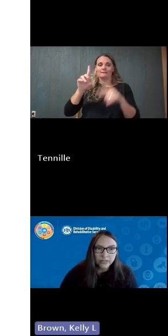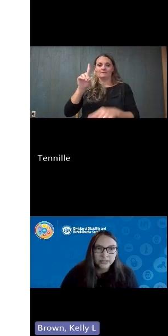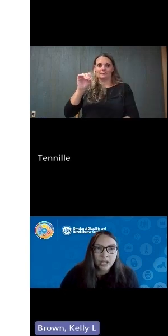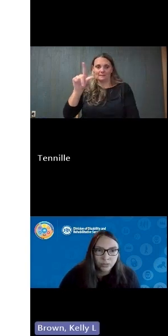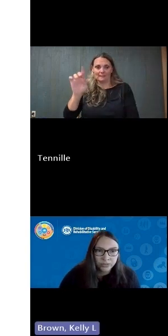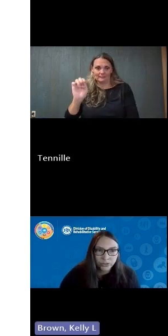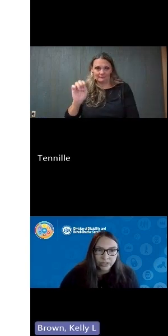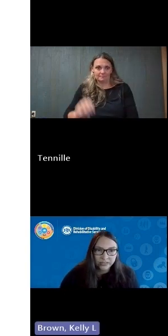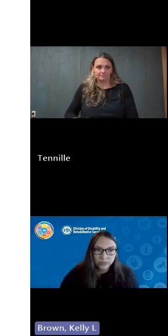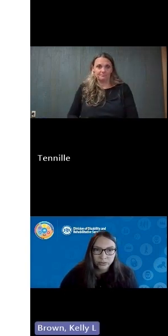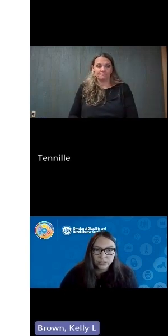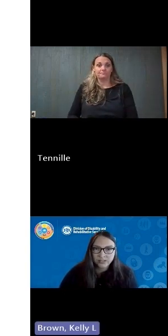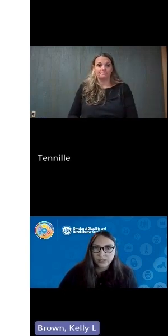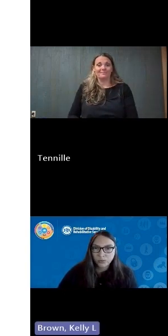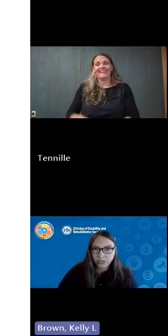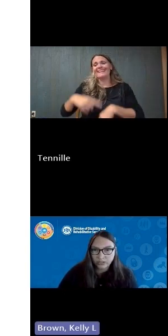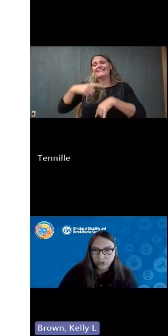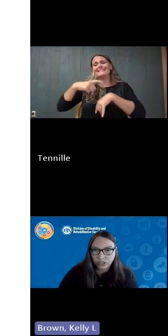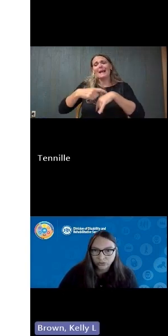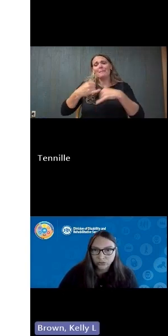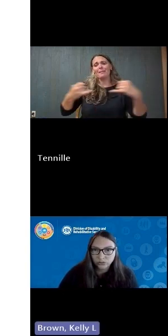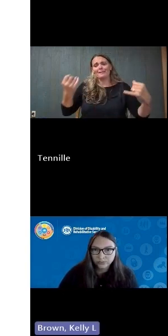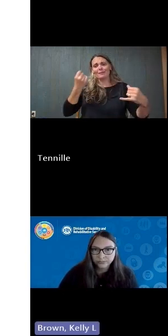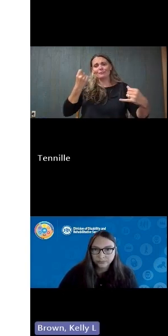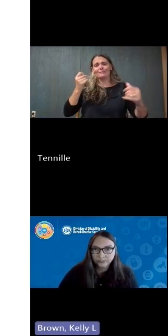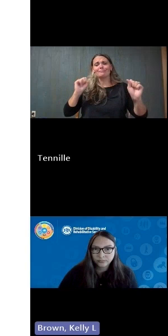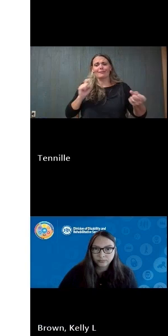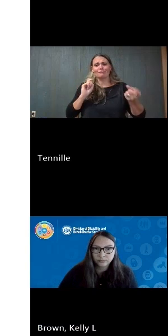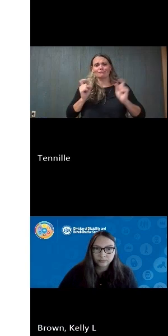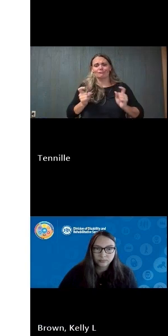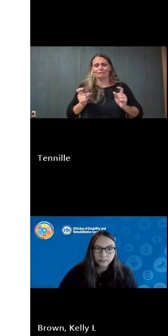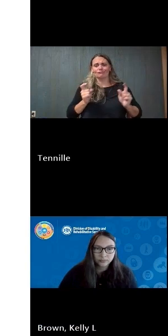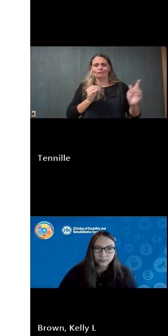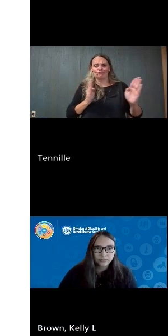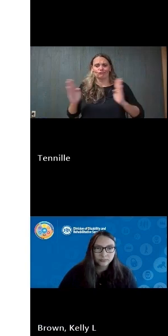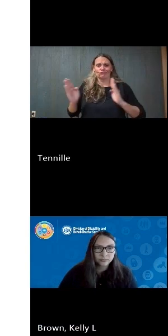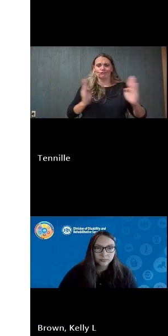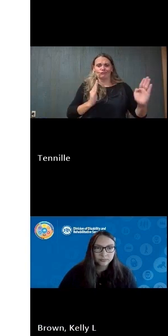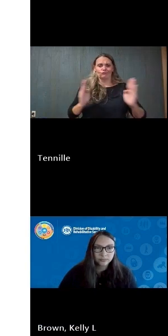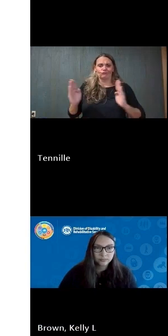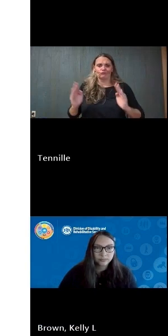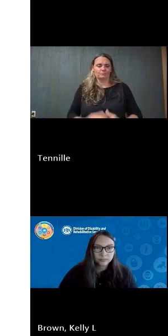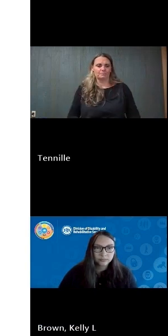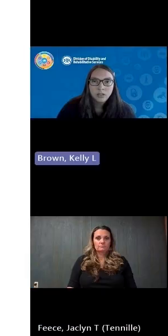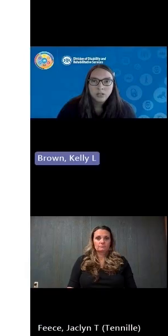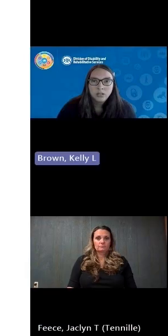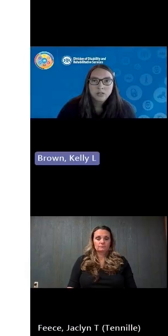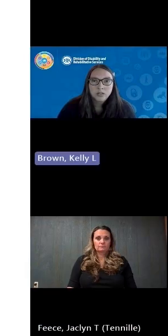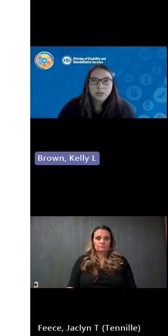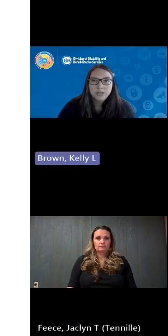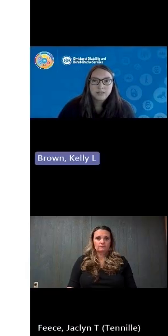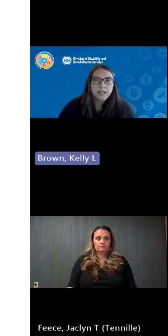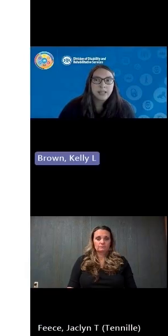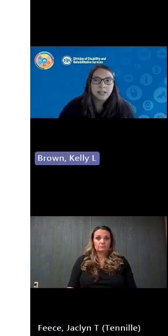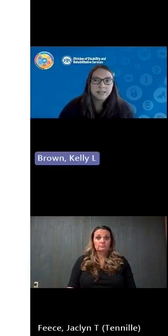and then timelines are estimates and subject to change. So this slide is